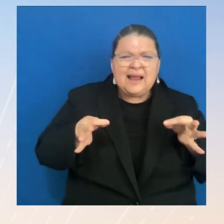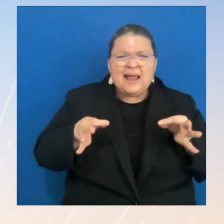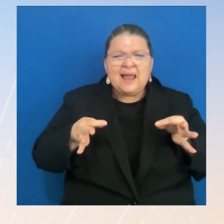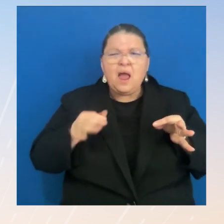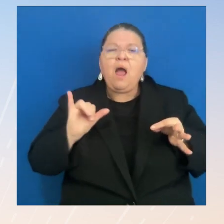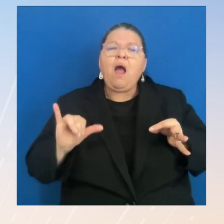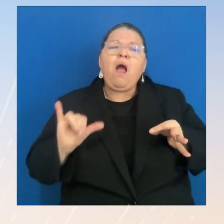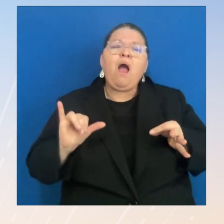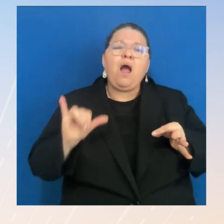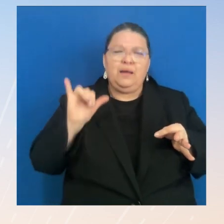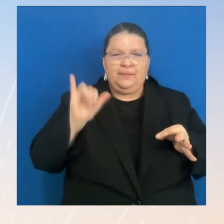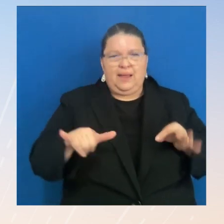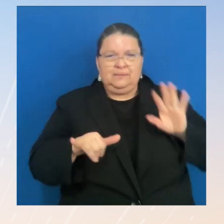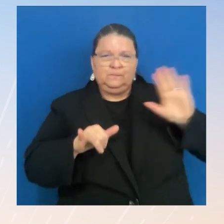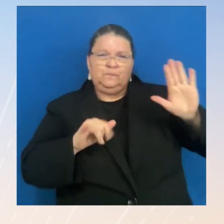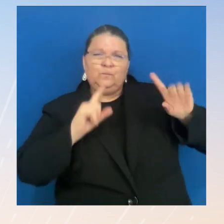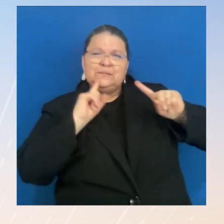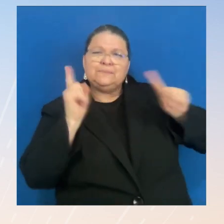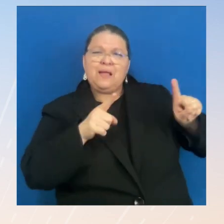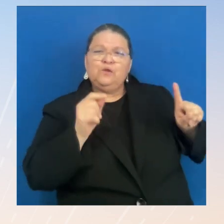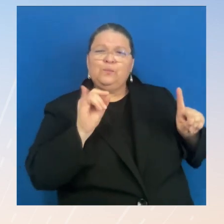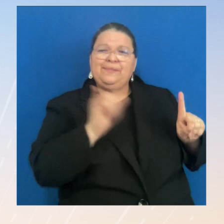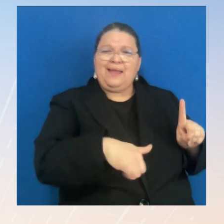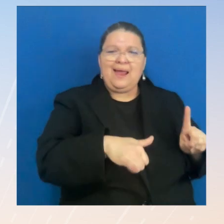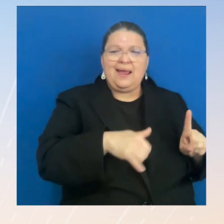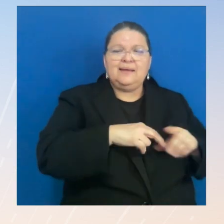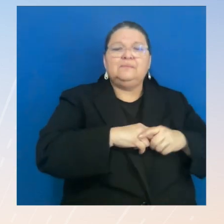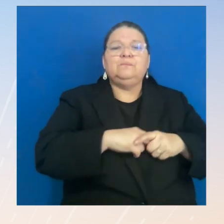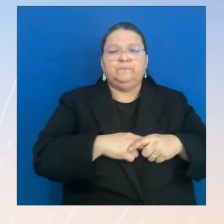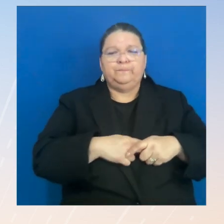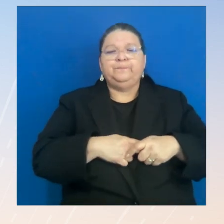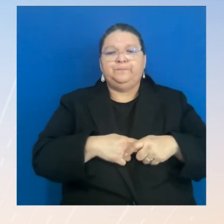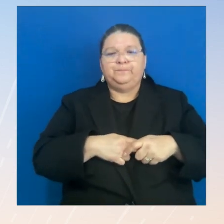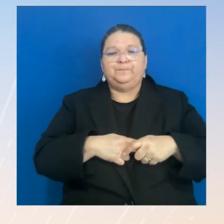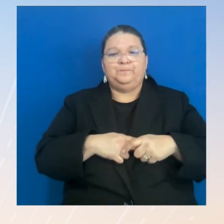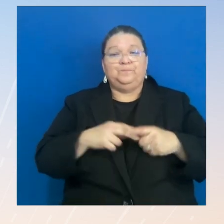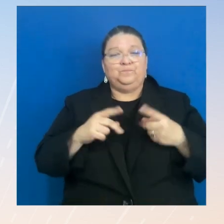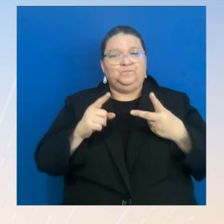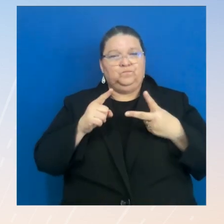of your question, Jacqui -- good question -- it is a conversation that happens between NATO Allies and partners, not --